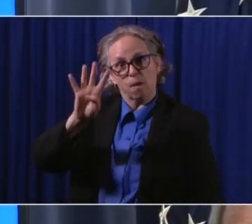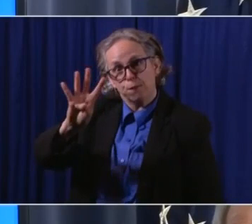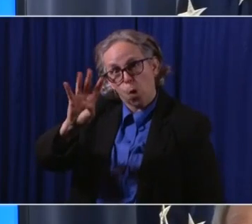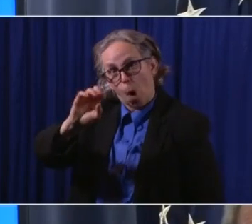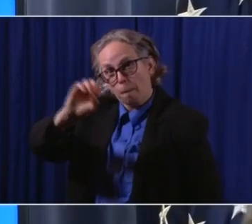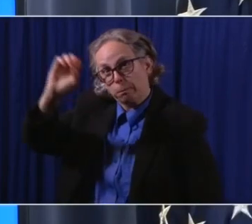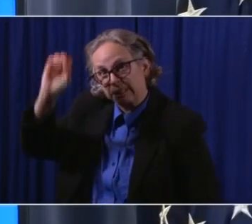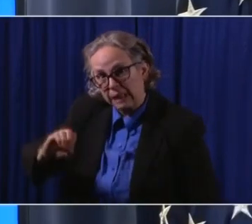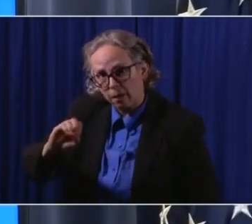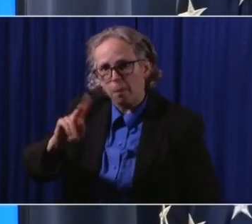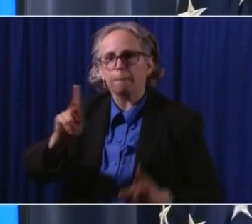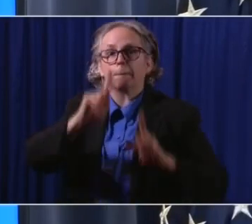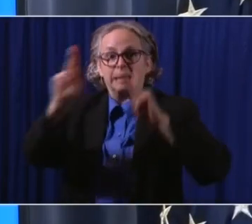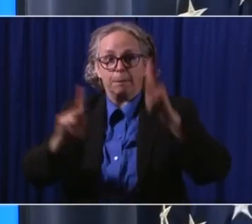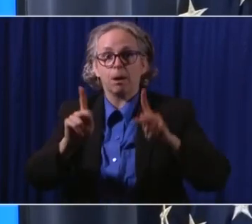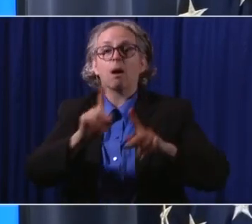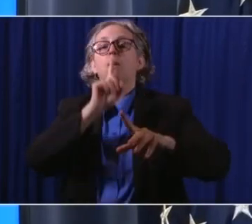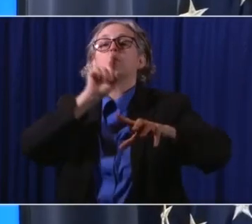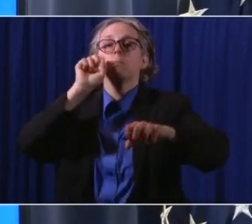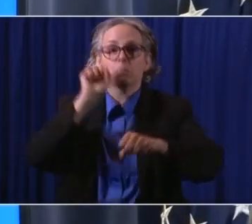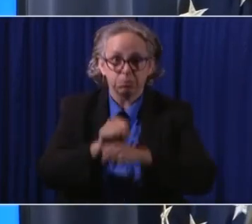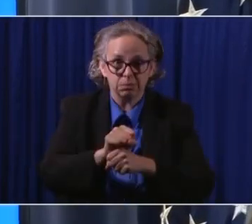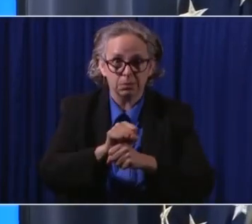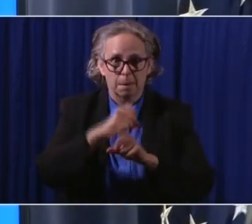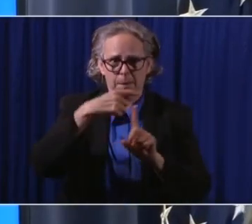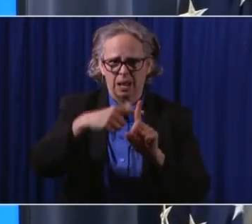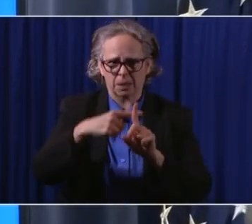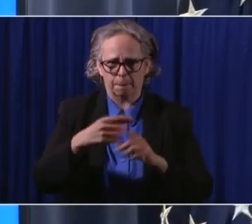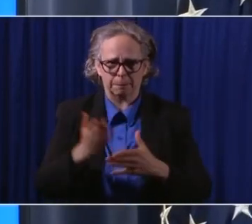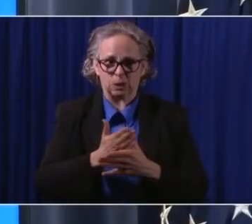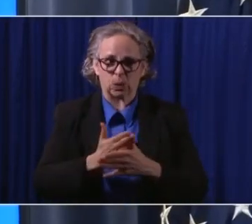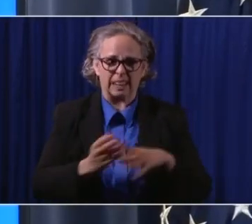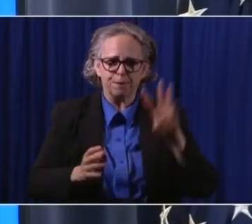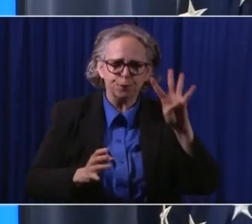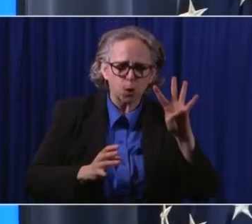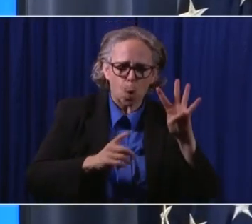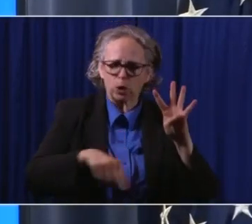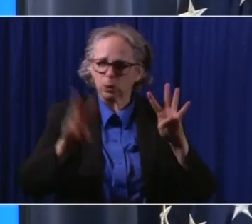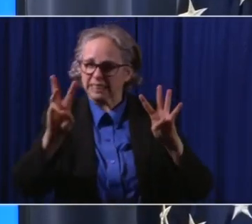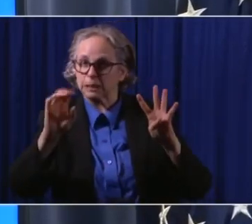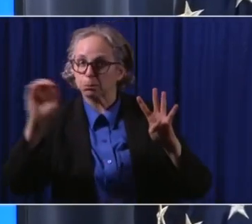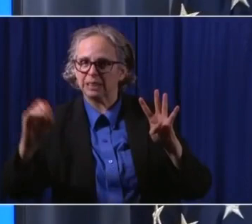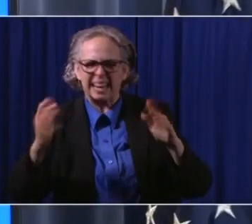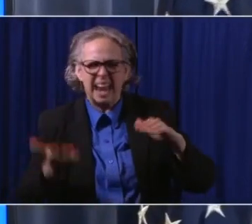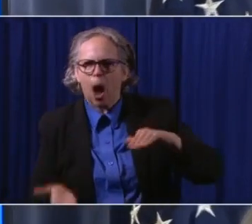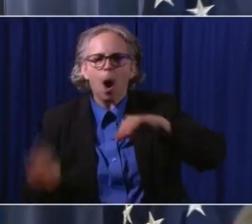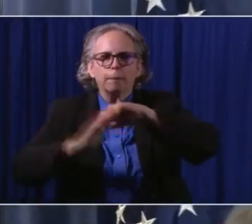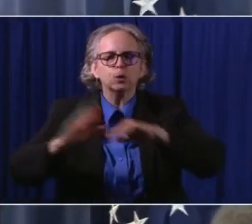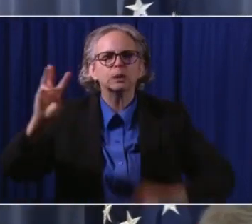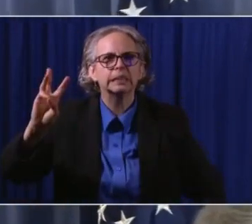PERCENTAGE WERE POSITIVE. SNAPSHOT, THE LAST DAY WE HAVE AVAILABLE, 6.4.